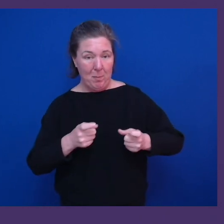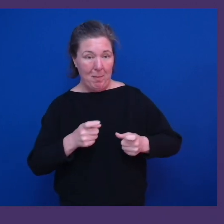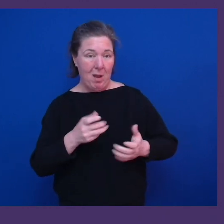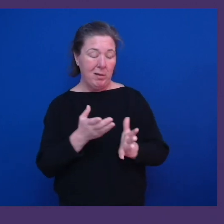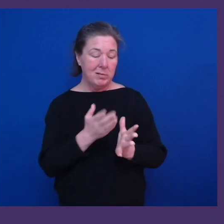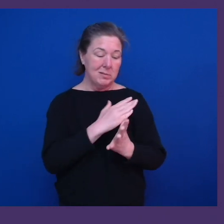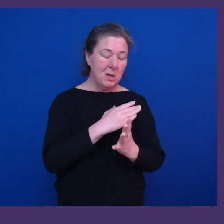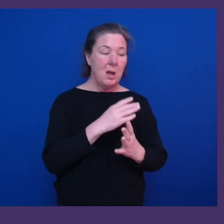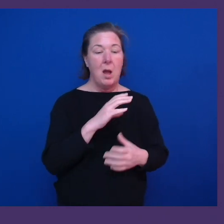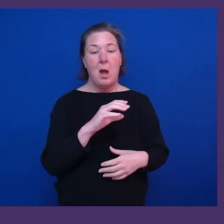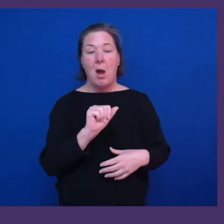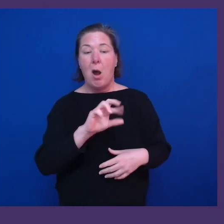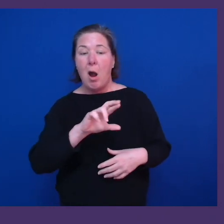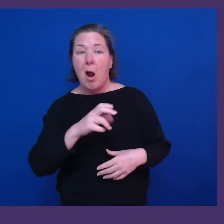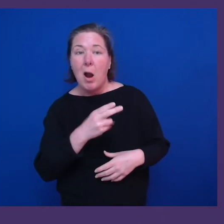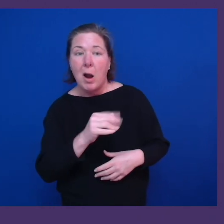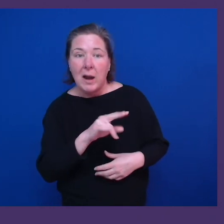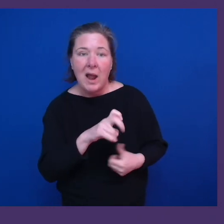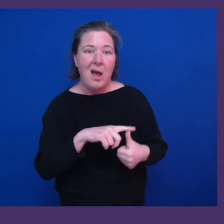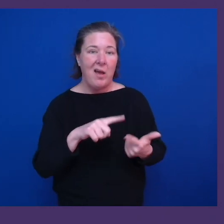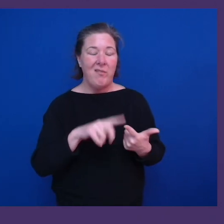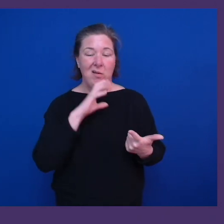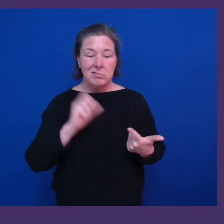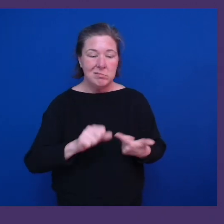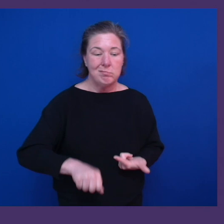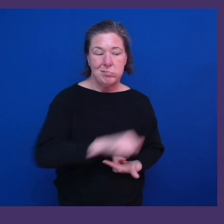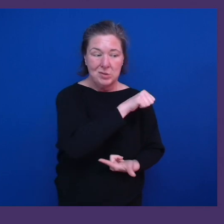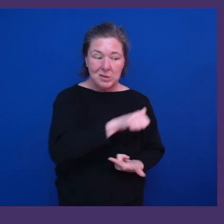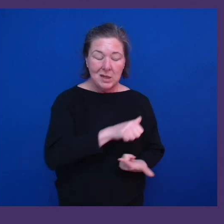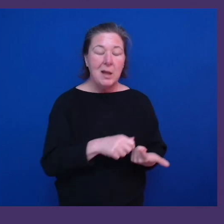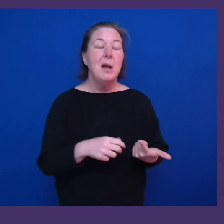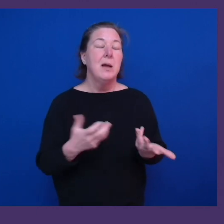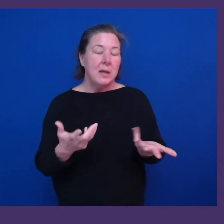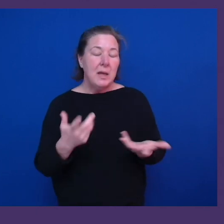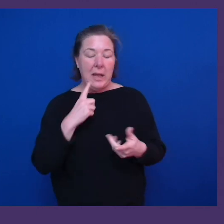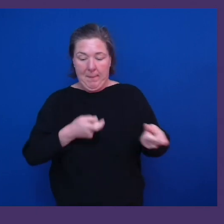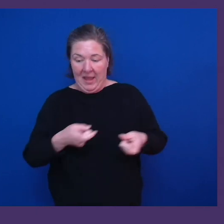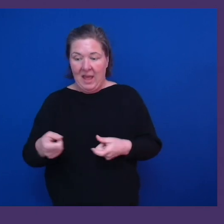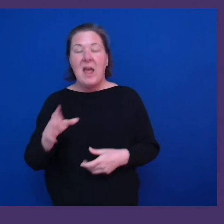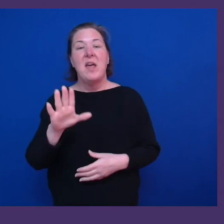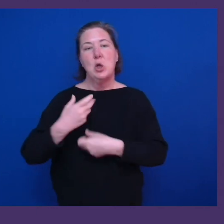And so, your generative AI tools that sit on top of that aren't learning from misinformation